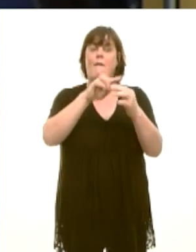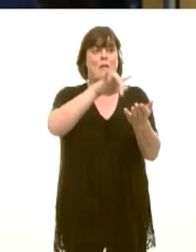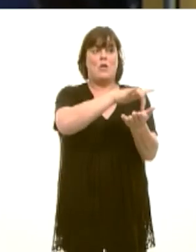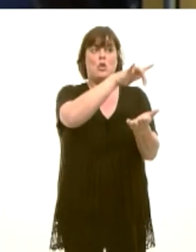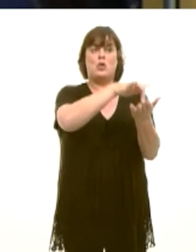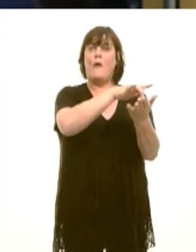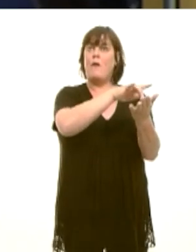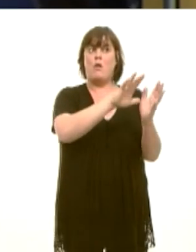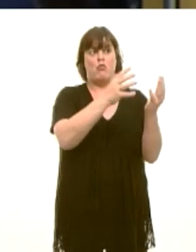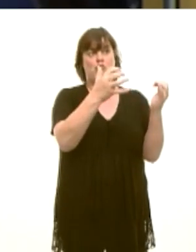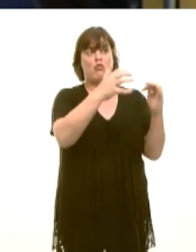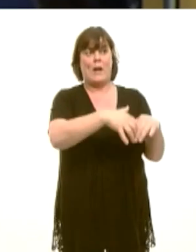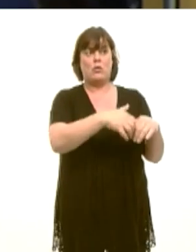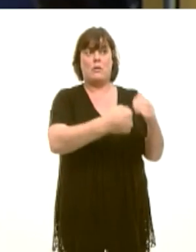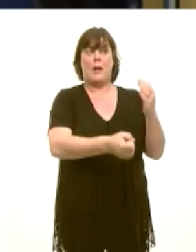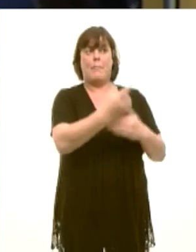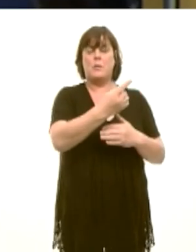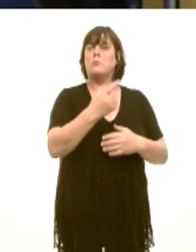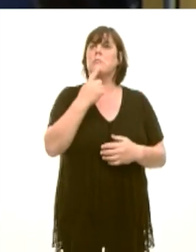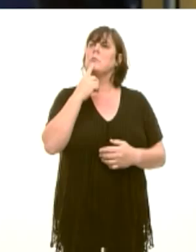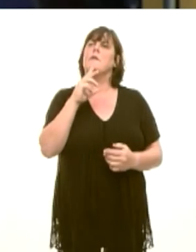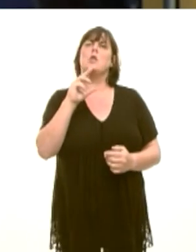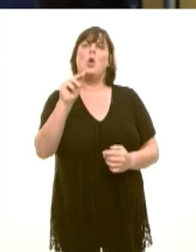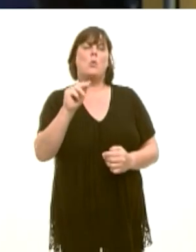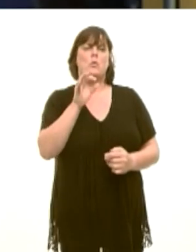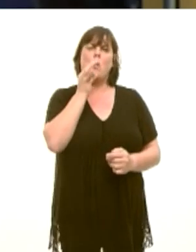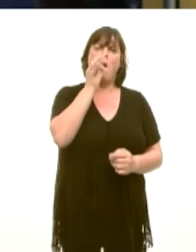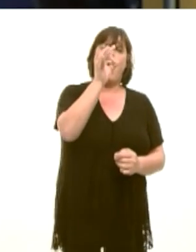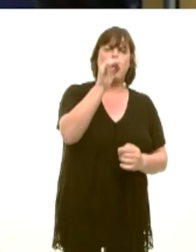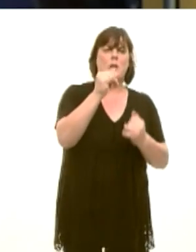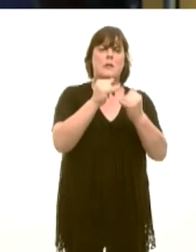health board replied ënoí, yet, when I asked South Wales Police about the same server crash,